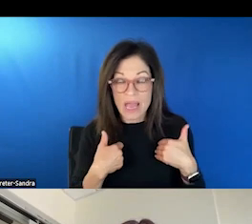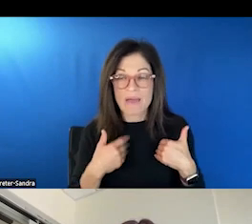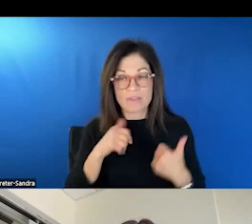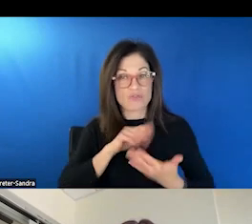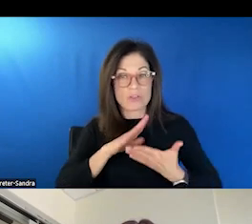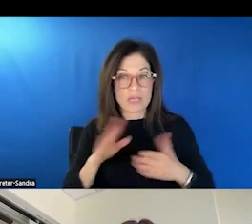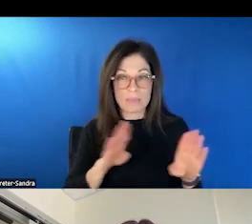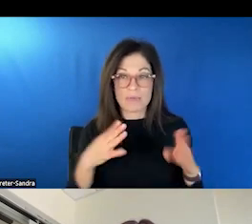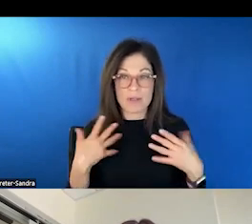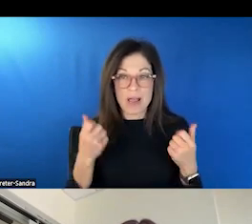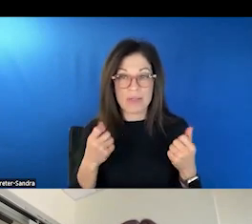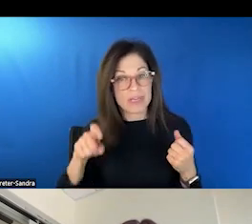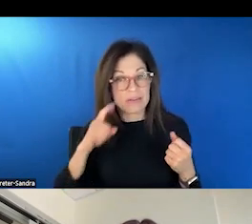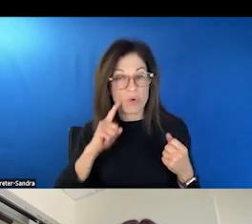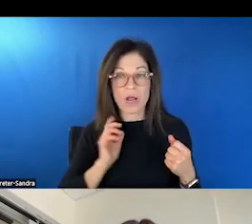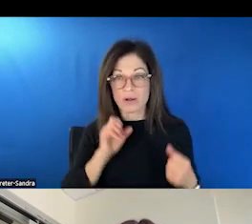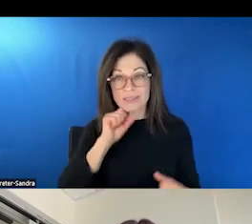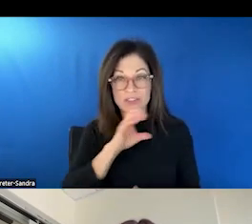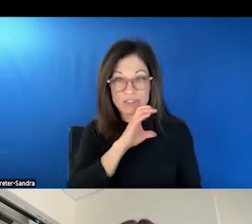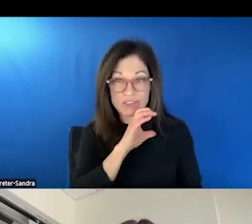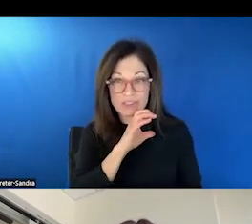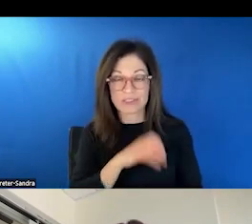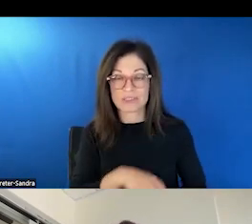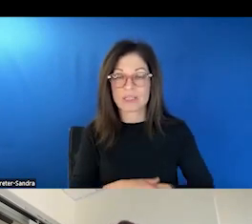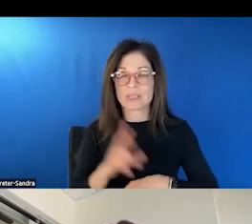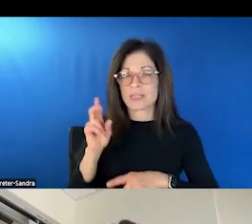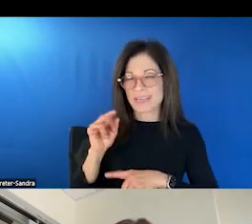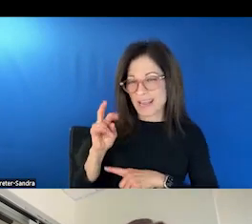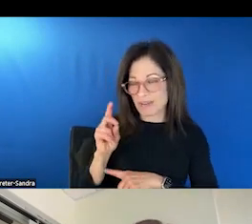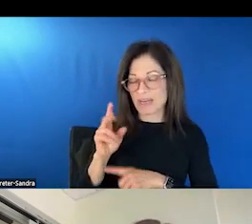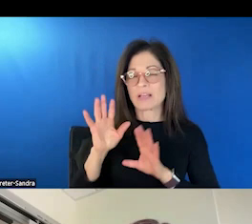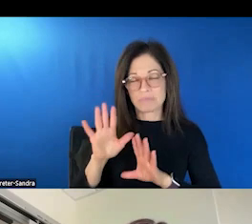FOR SENIORS. >> JENN, LET'S DO A